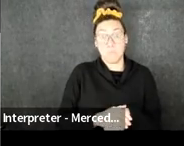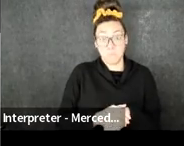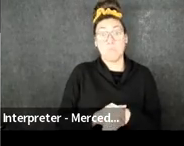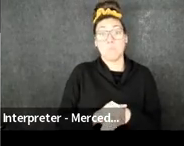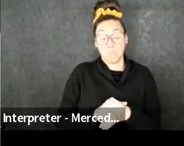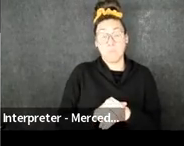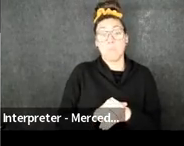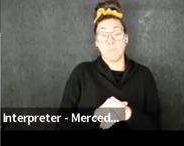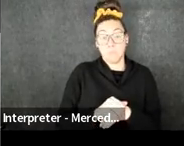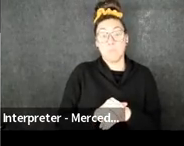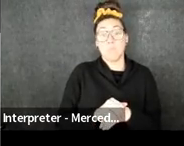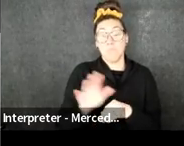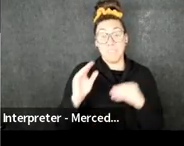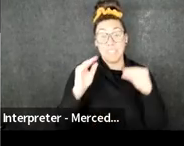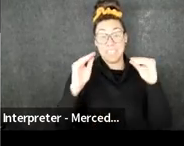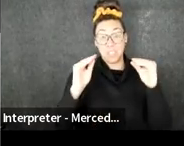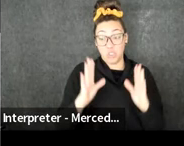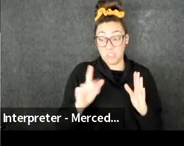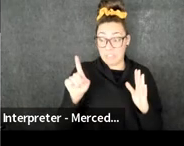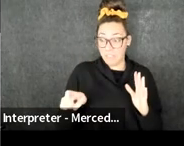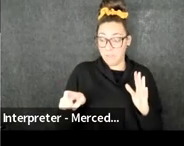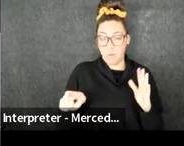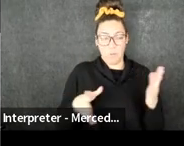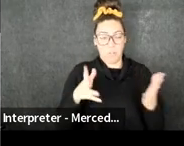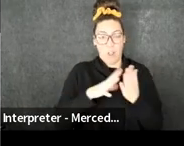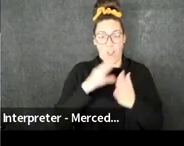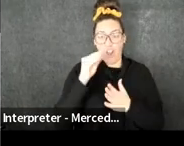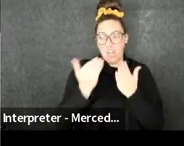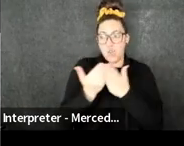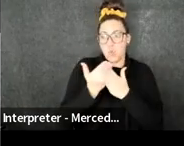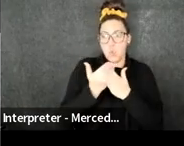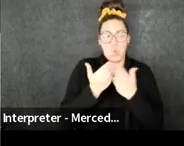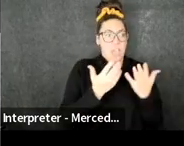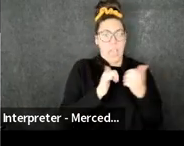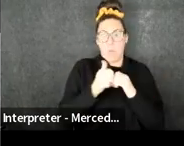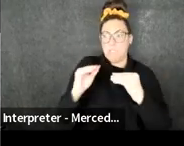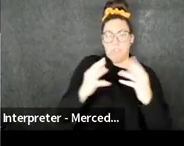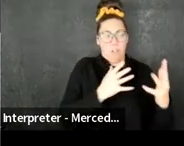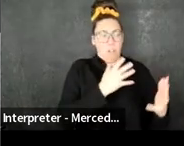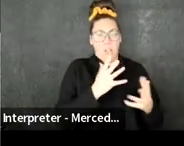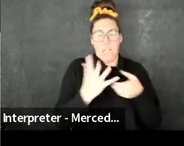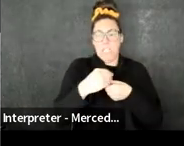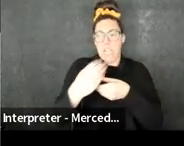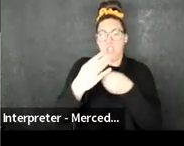In addition, teachers had to unexpectedly learn a new way of learning and engage students